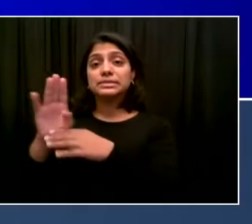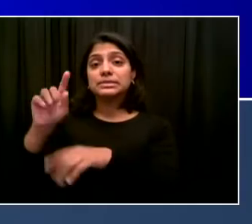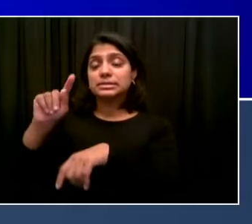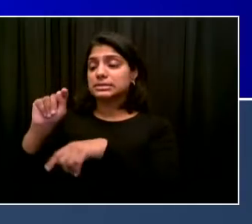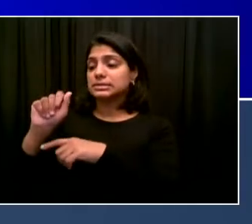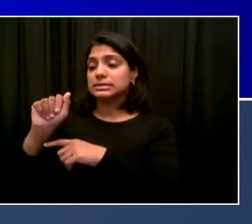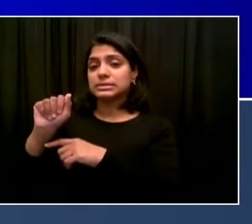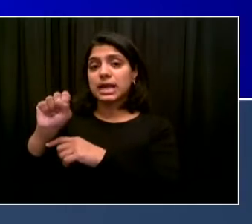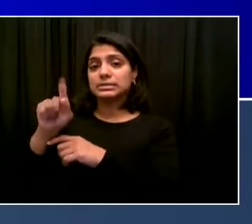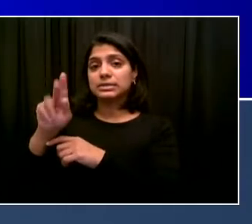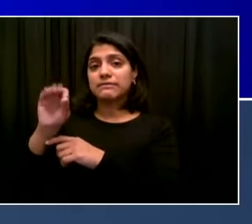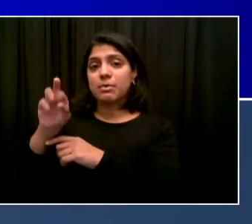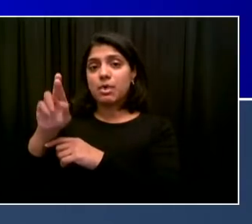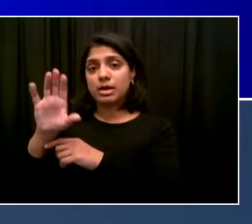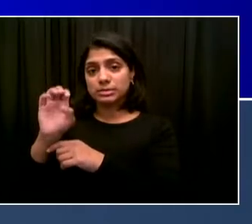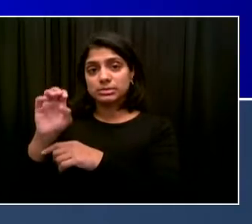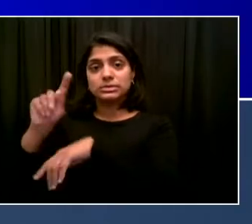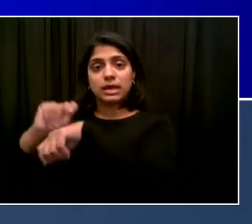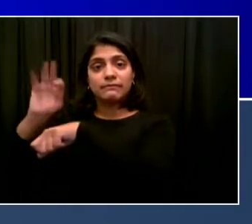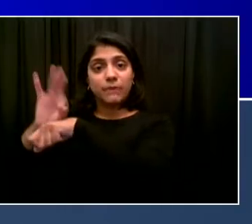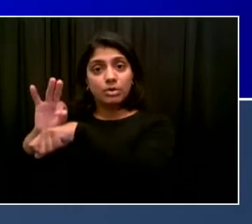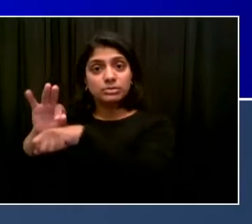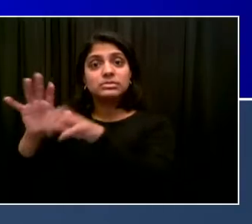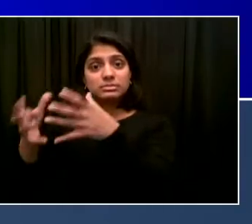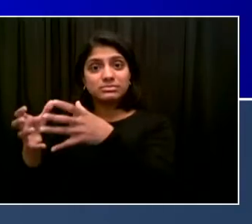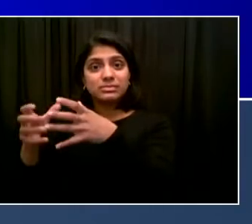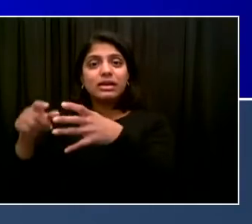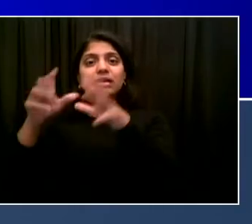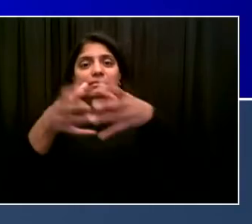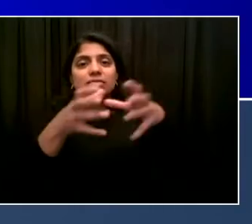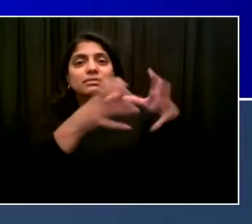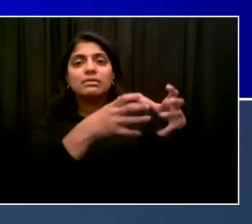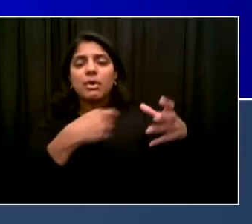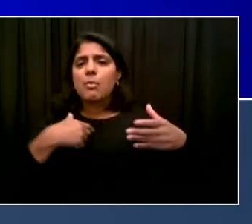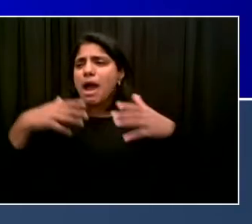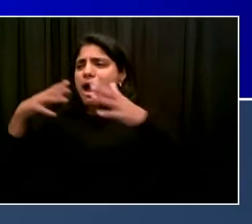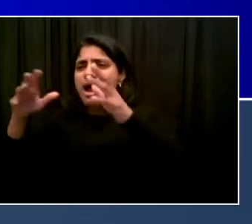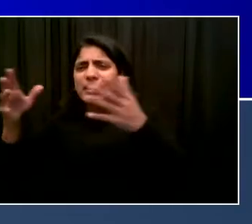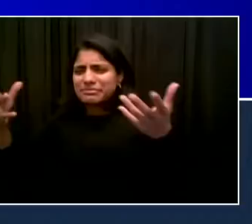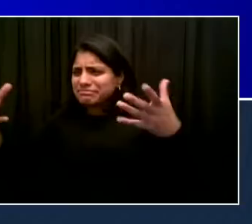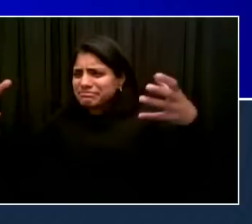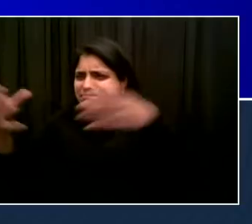FORCE, TO NAME SOME OF THOSE ORGANIZATIONS THAT HAVE BEEN CONSULTED. WE ARE GOG INTO